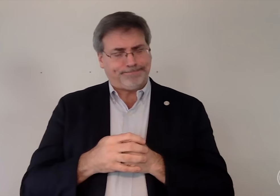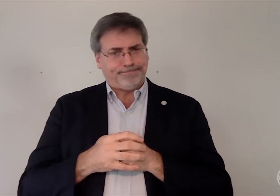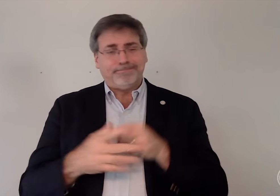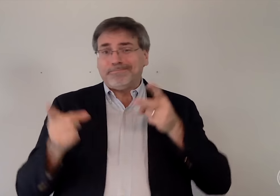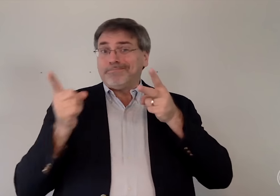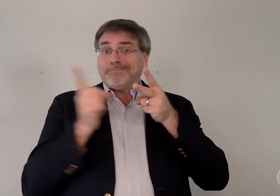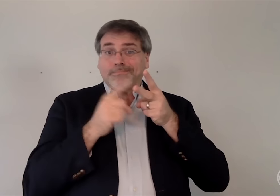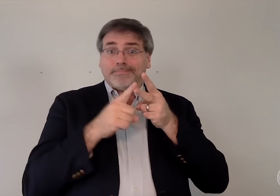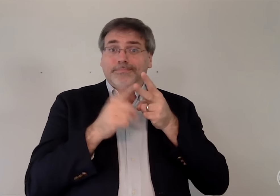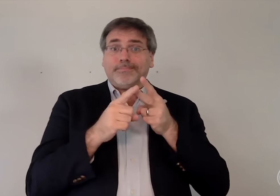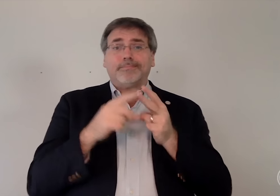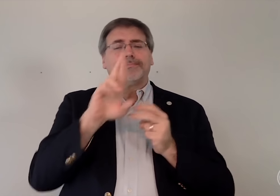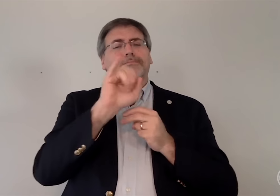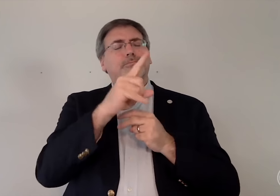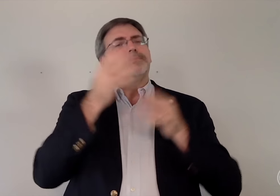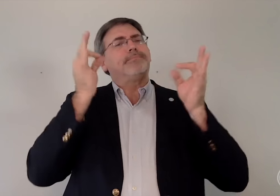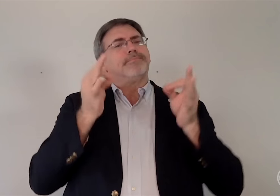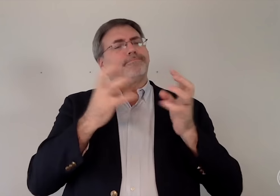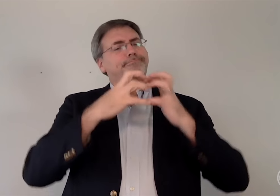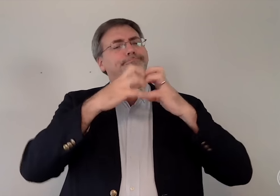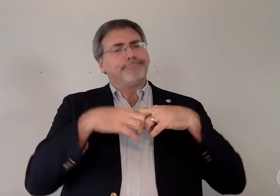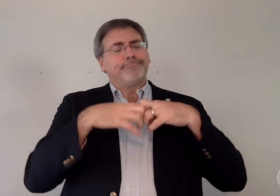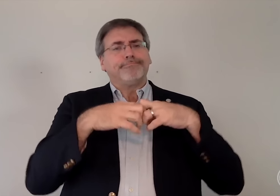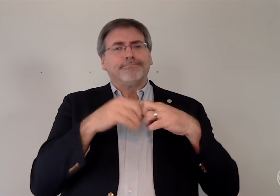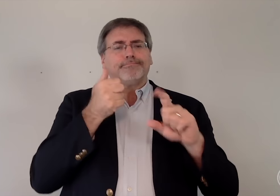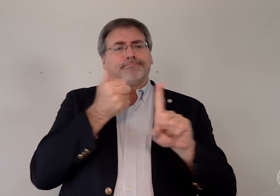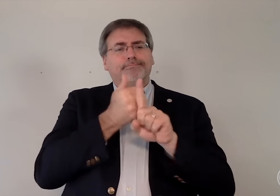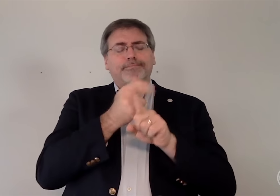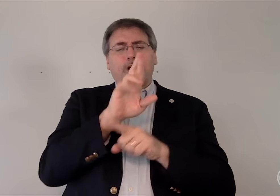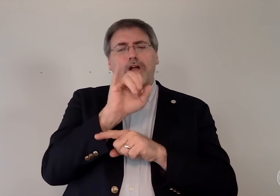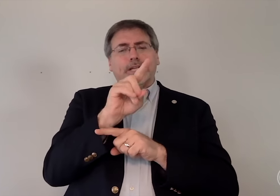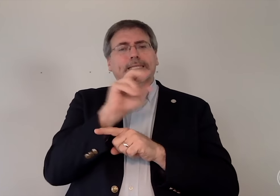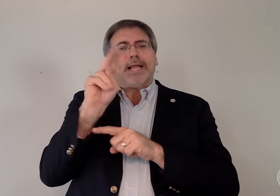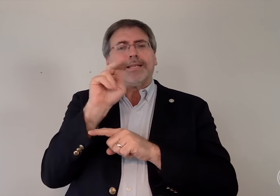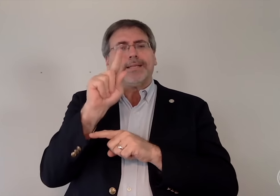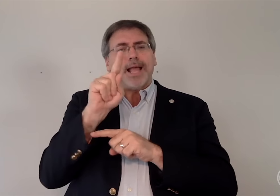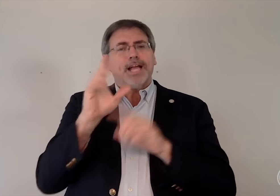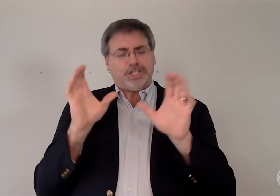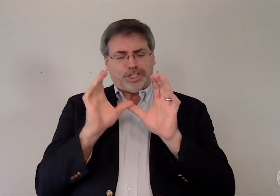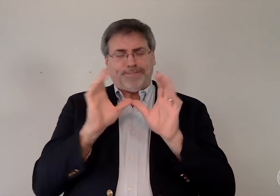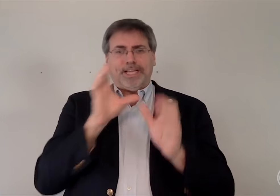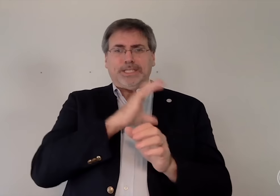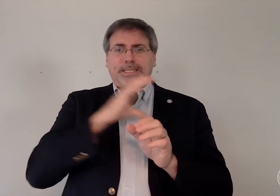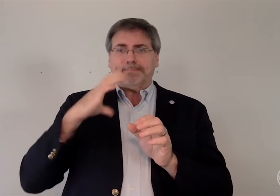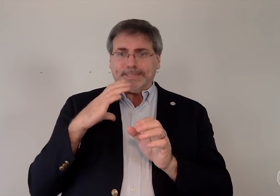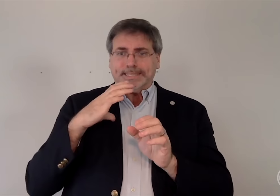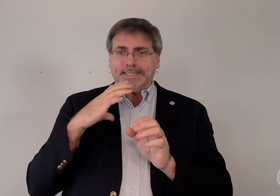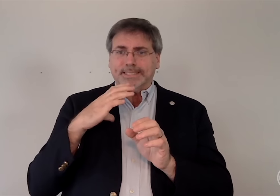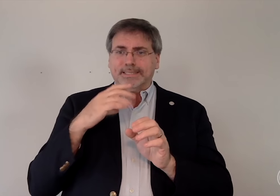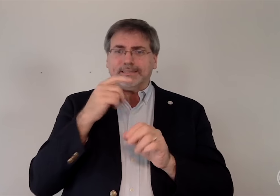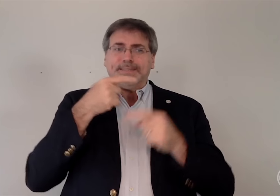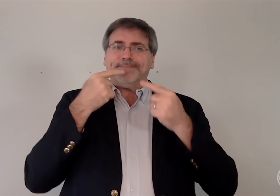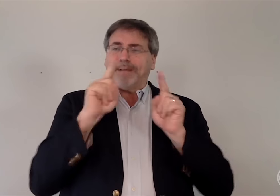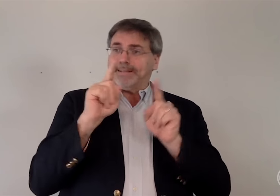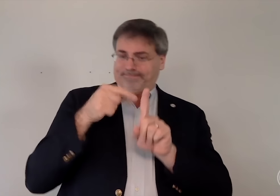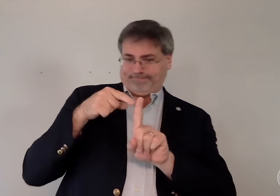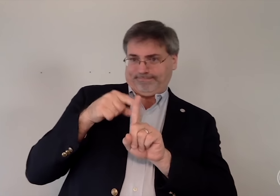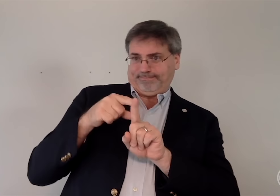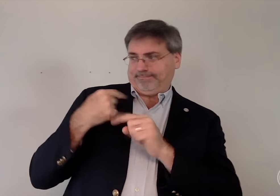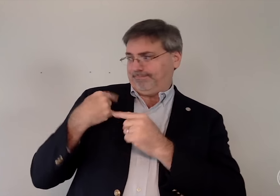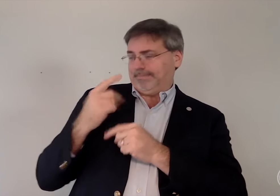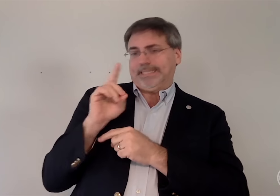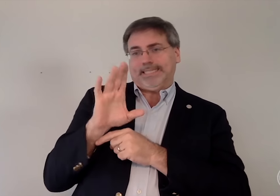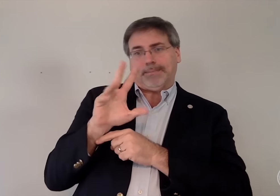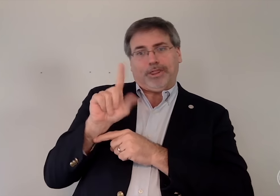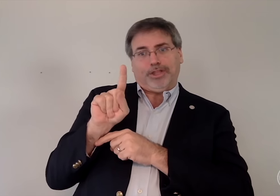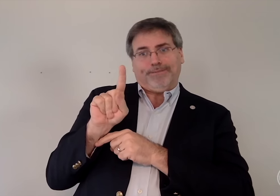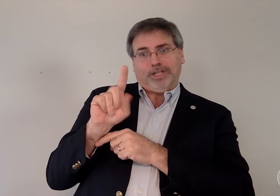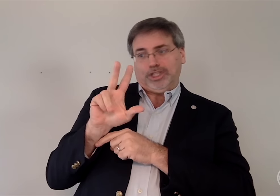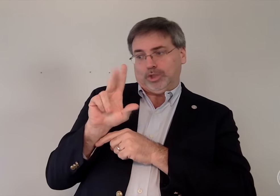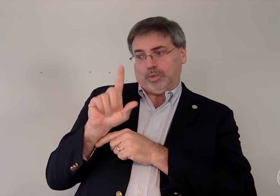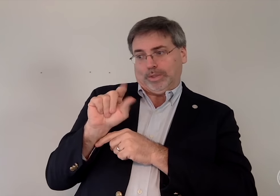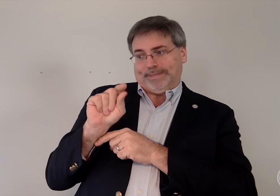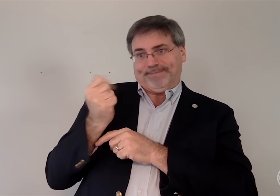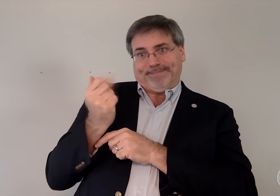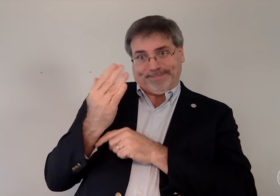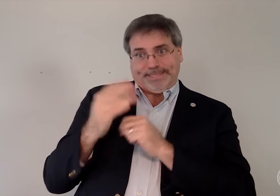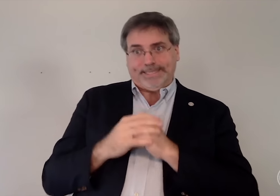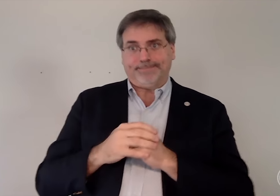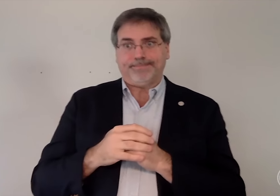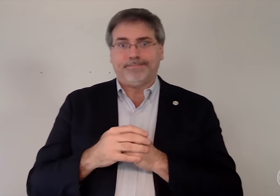Second, RID disbanded the NAD-RID Certification Committee effective December 31, 2015.